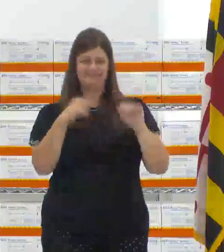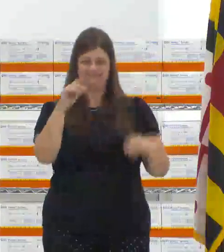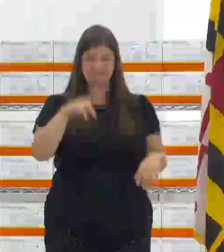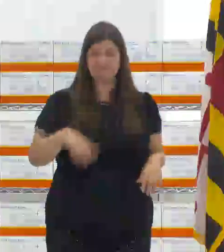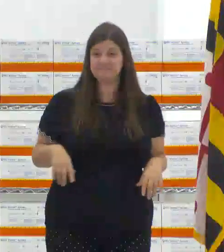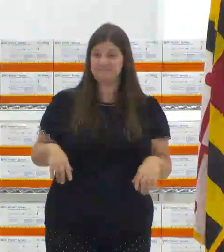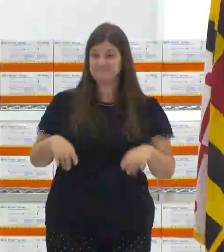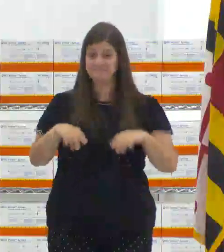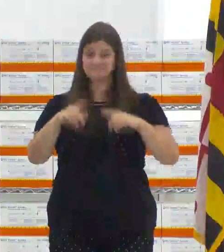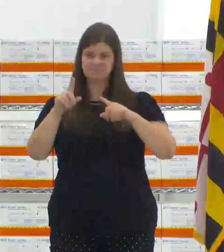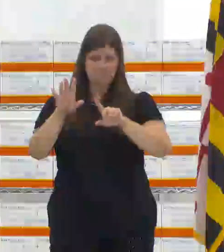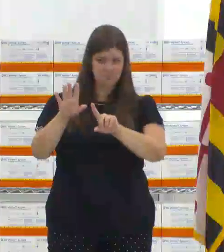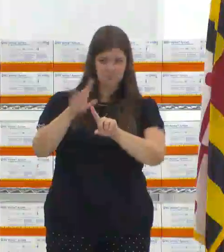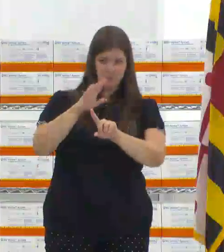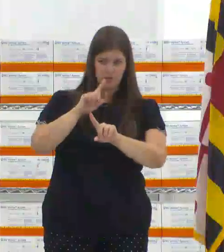[indiscernible]